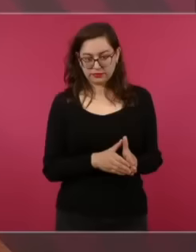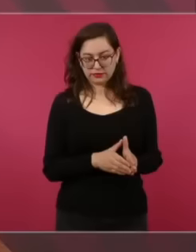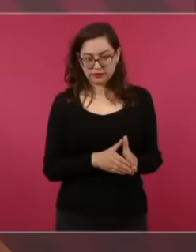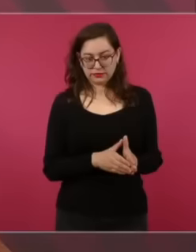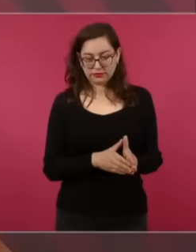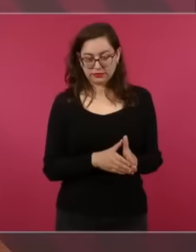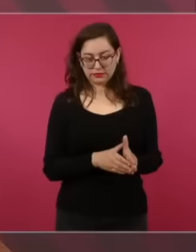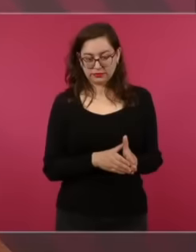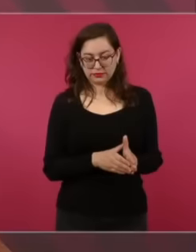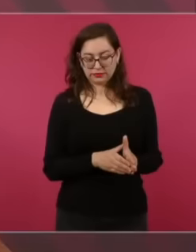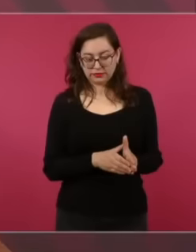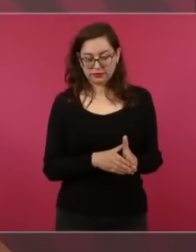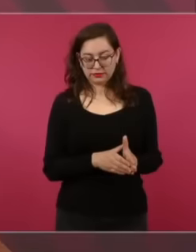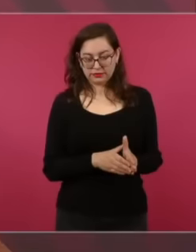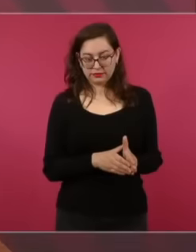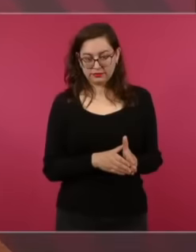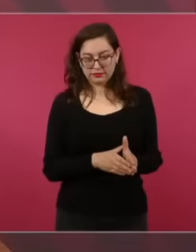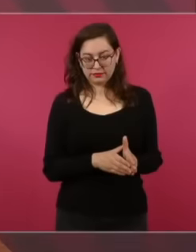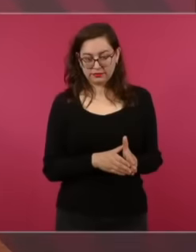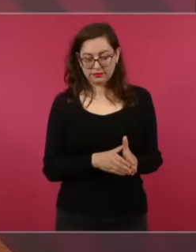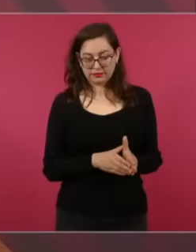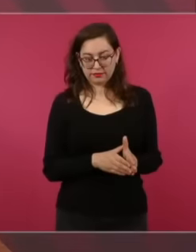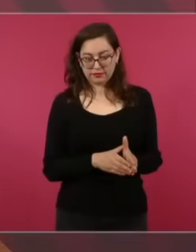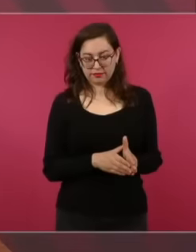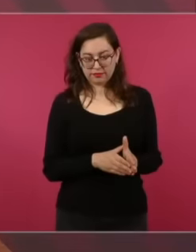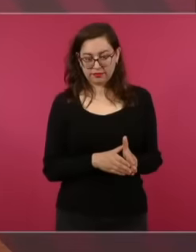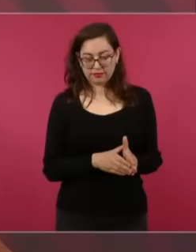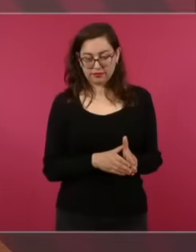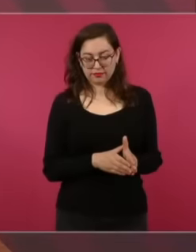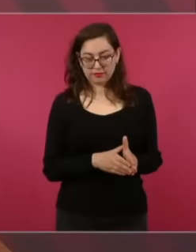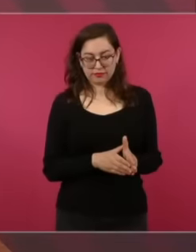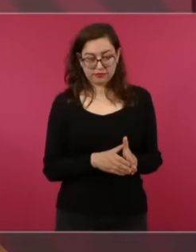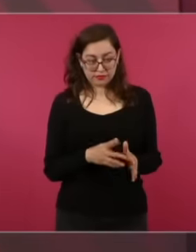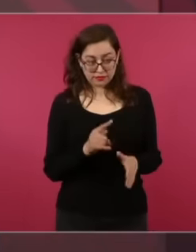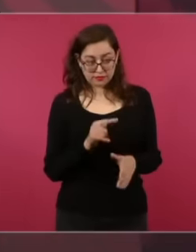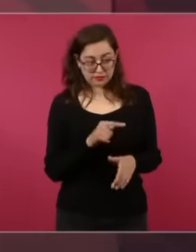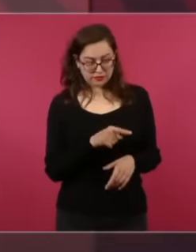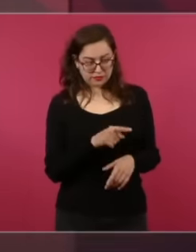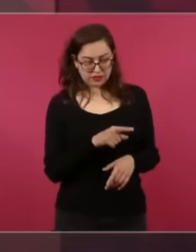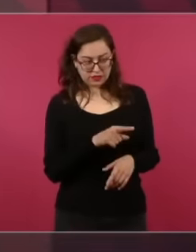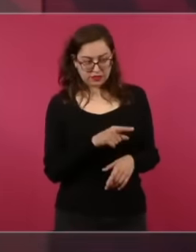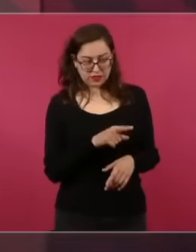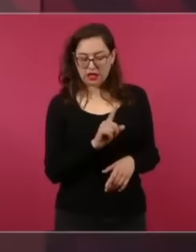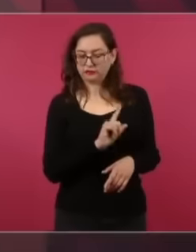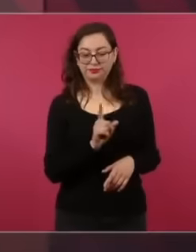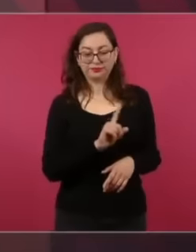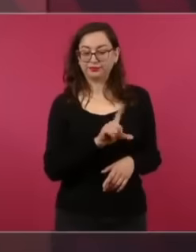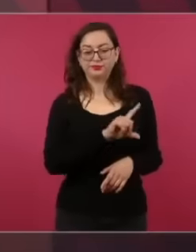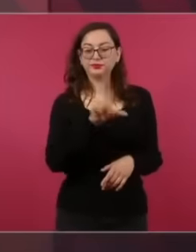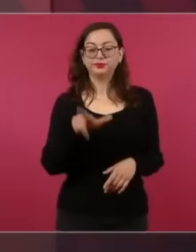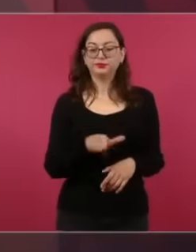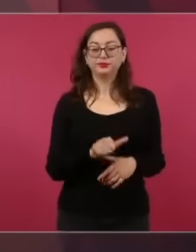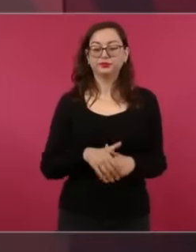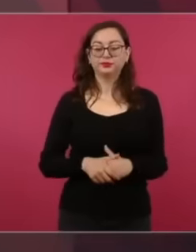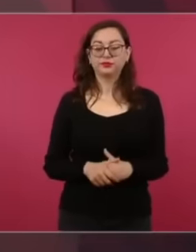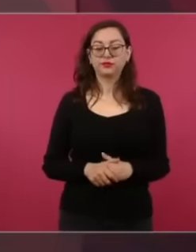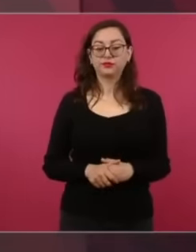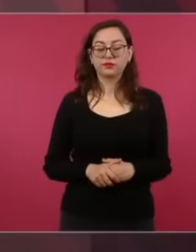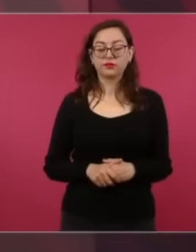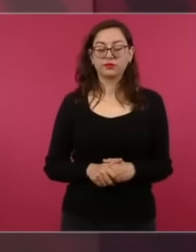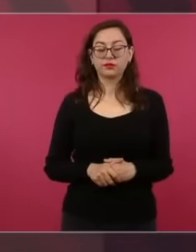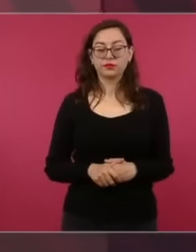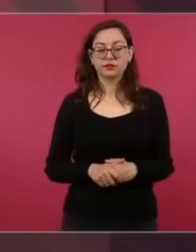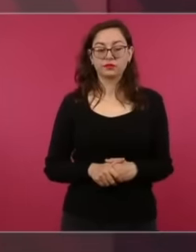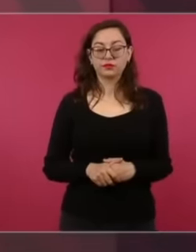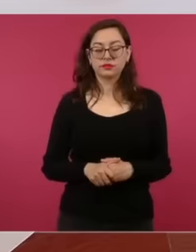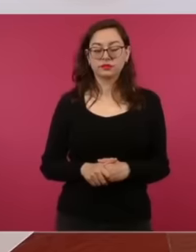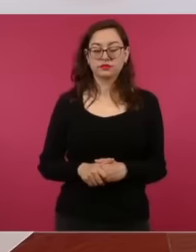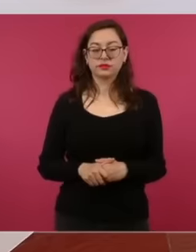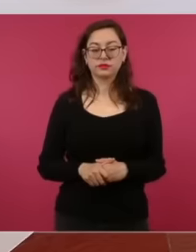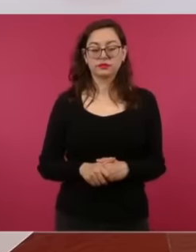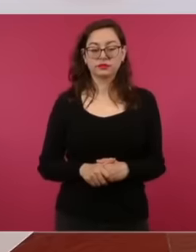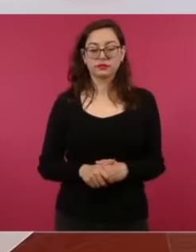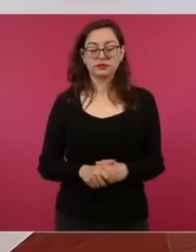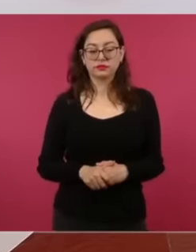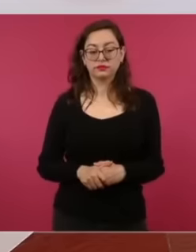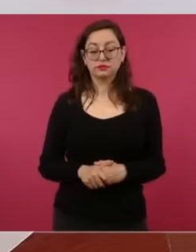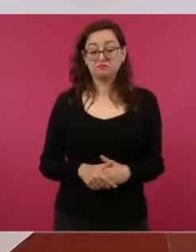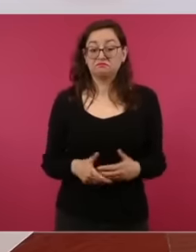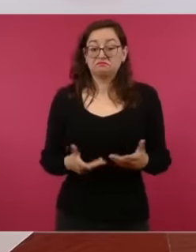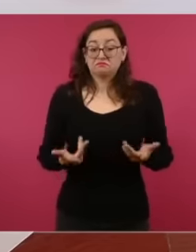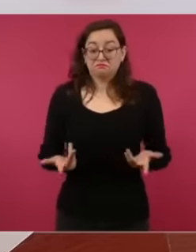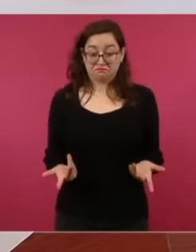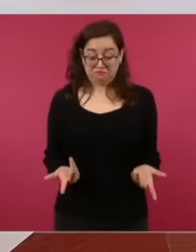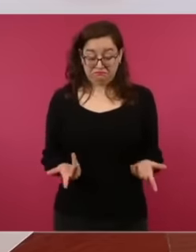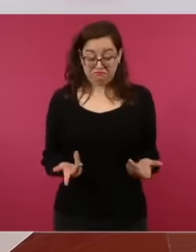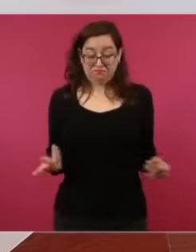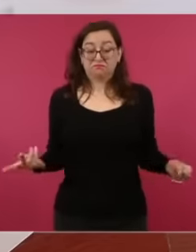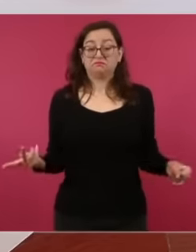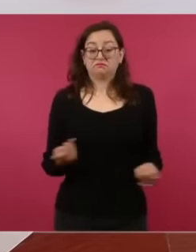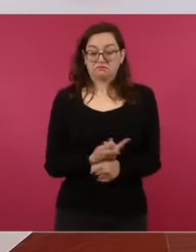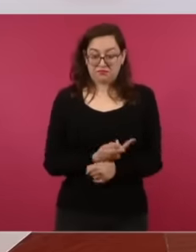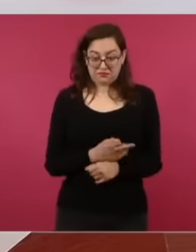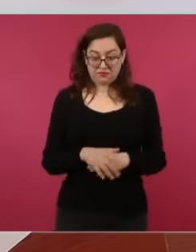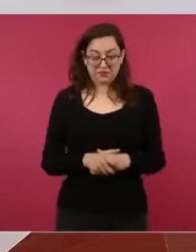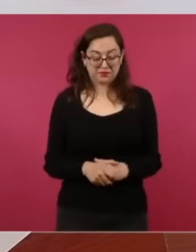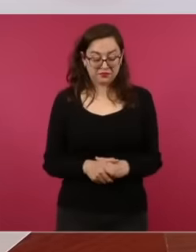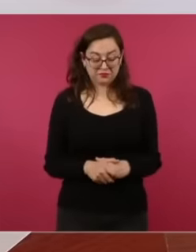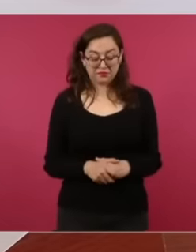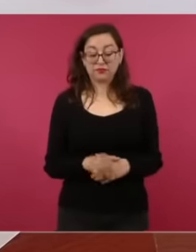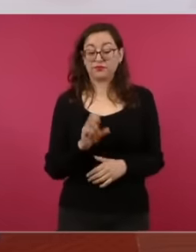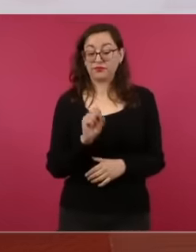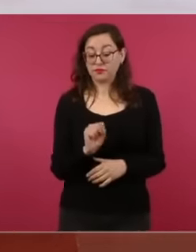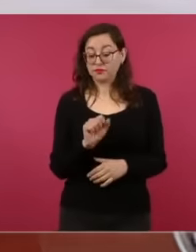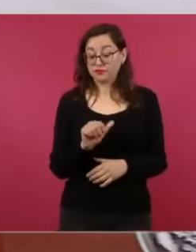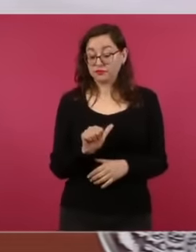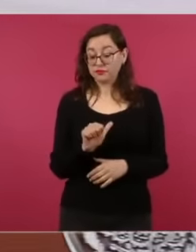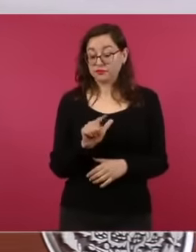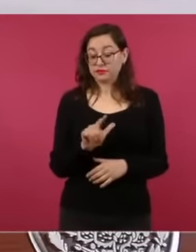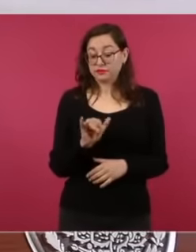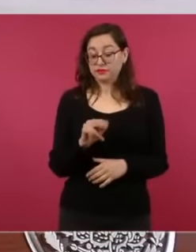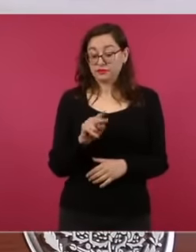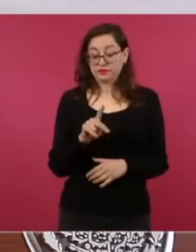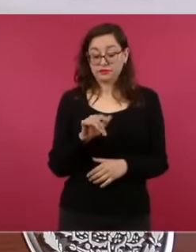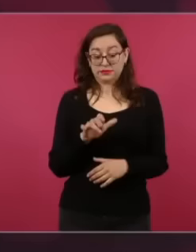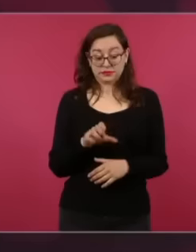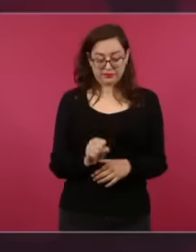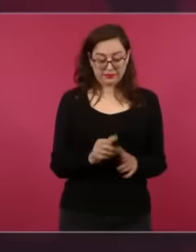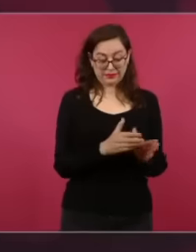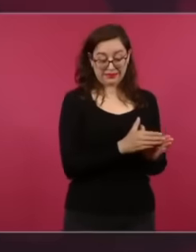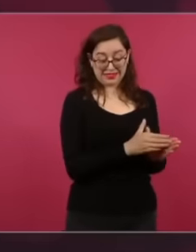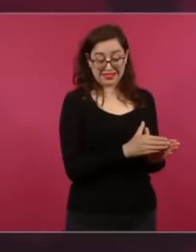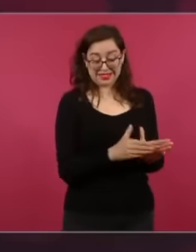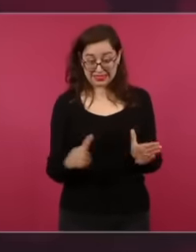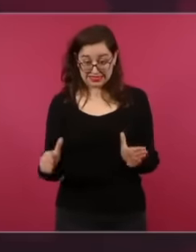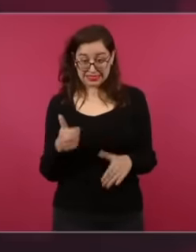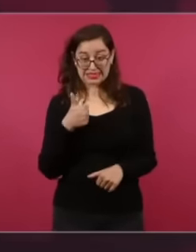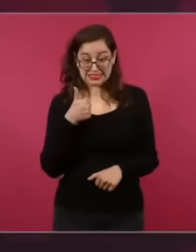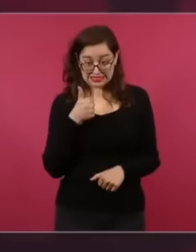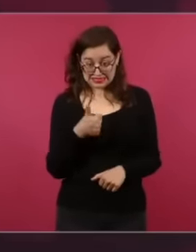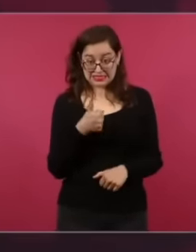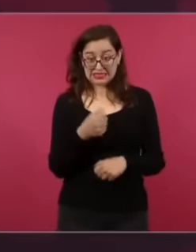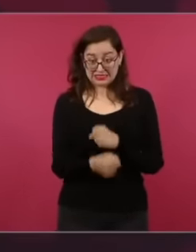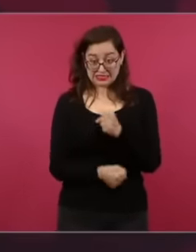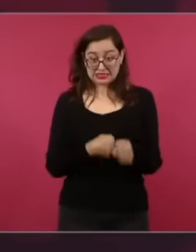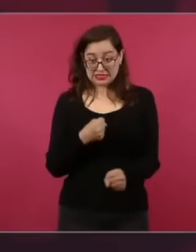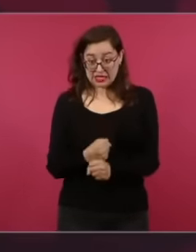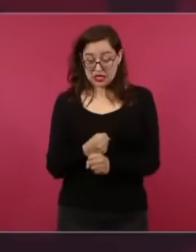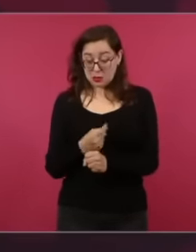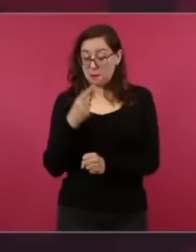it wasn't good. The fact is that by the end of Salinas in '94